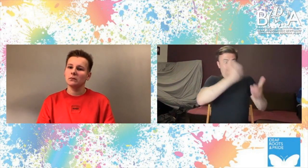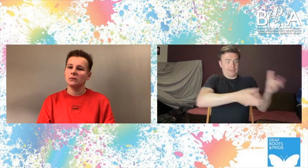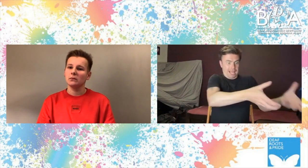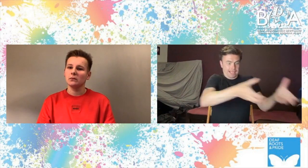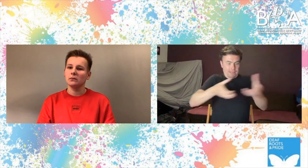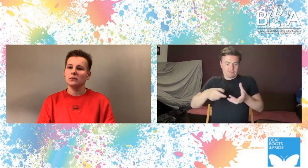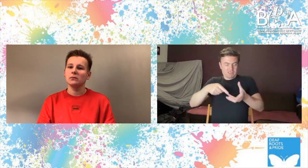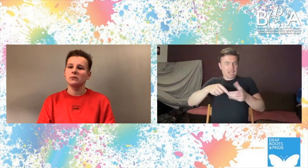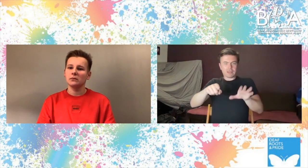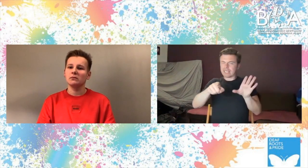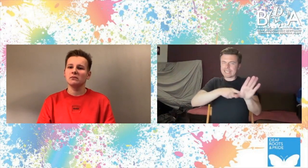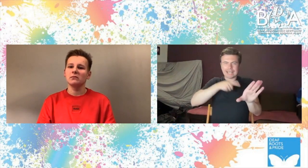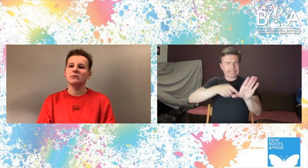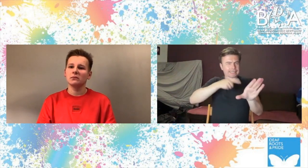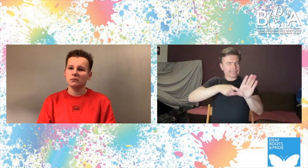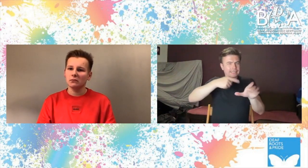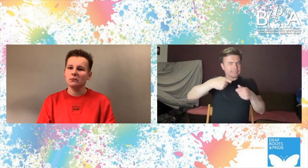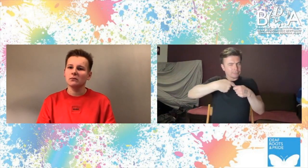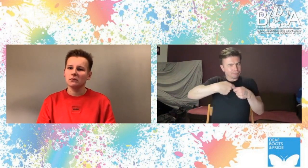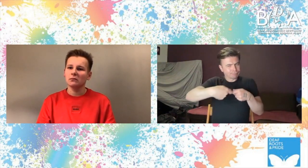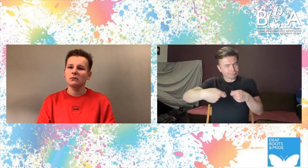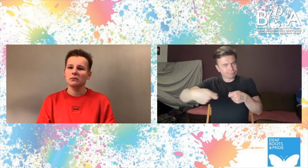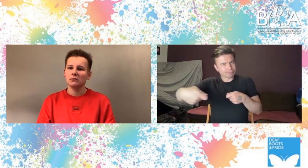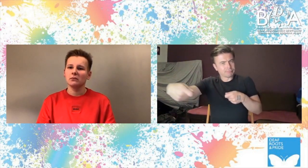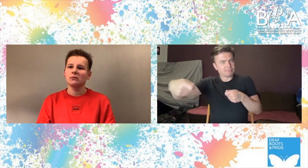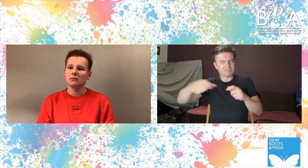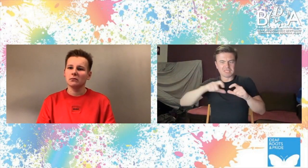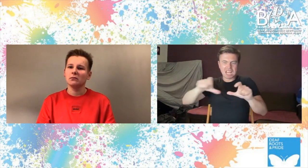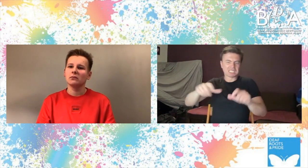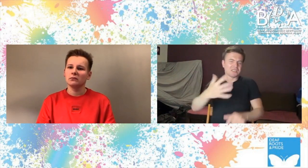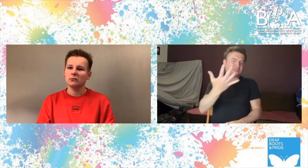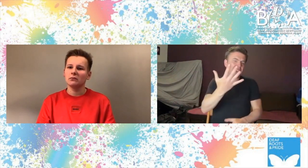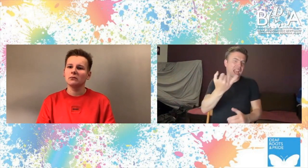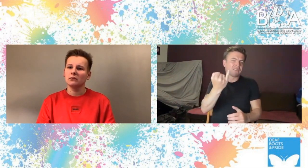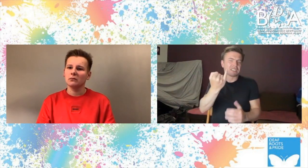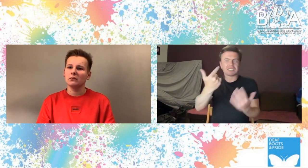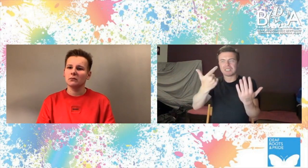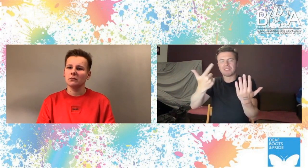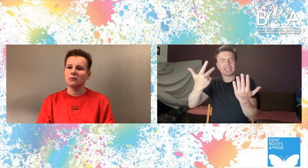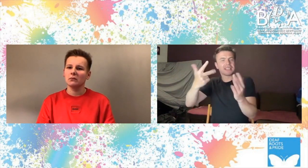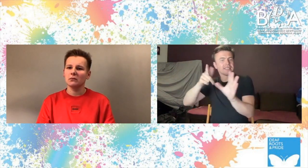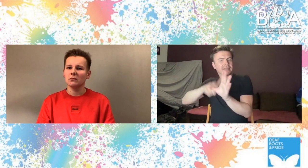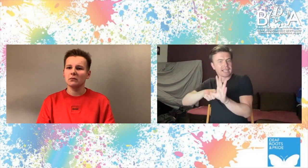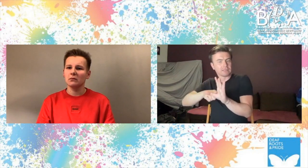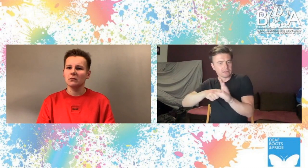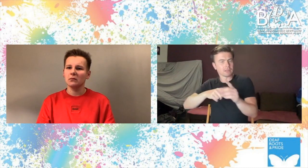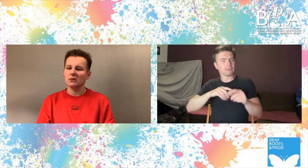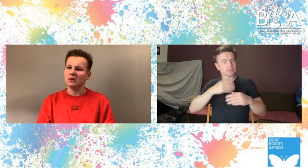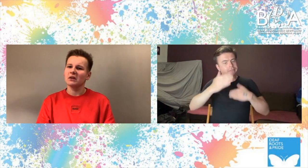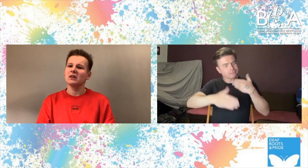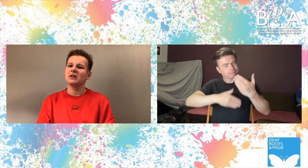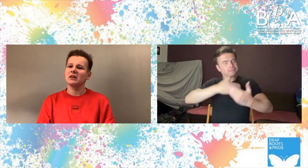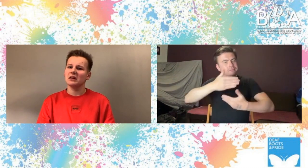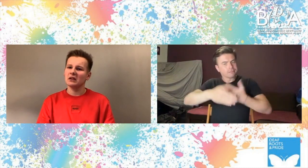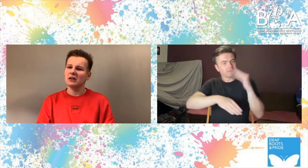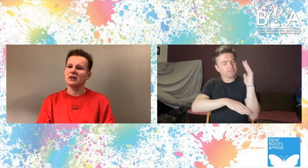It takes years so it's an investment, but in 5-8 years’ time you might have